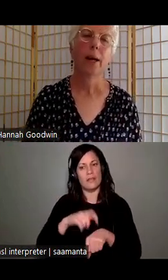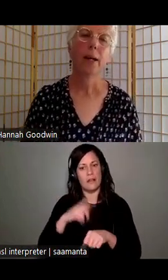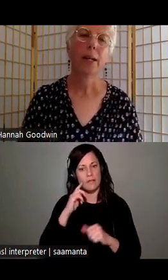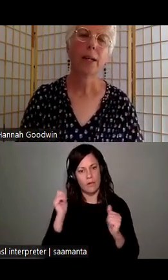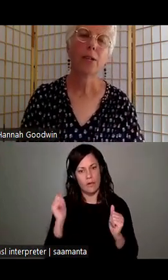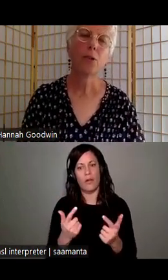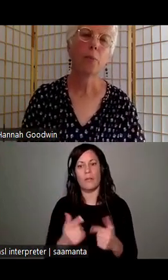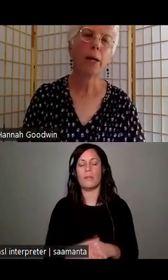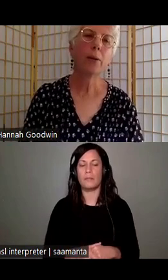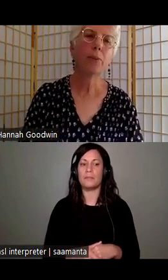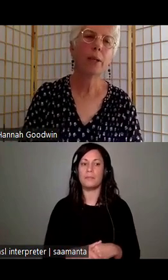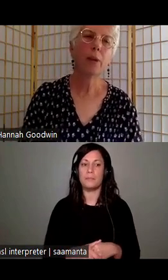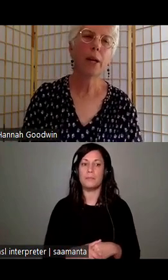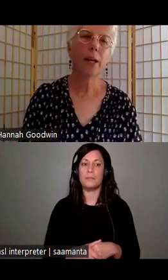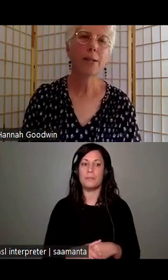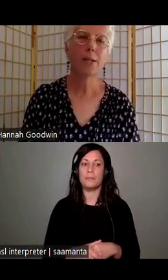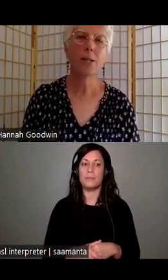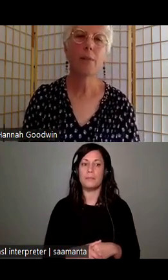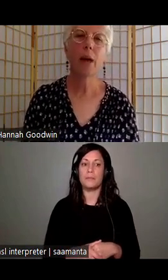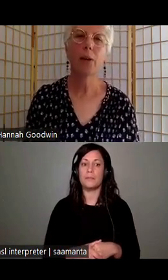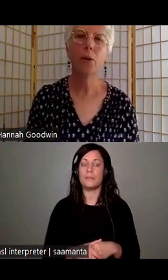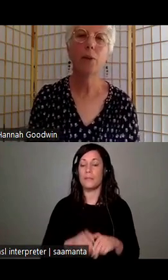And so the panel really recognizes the value